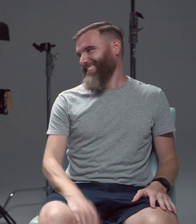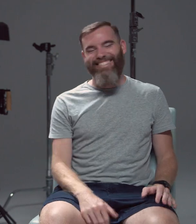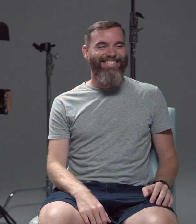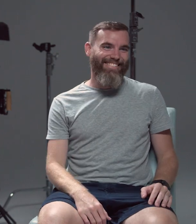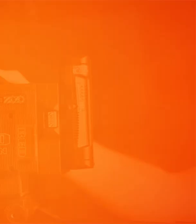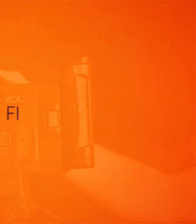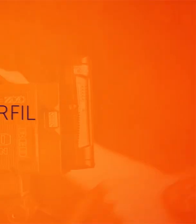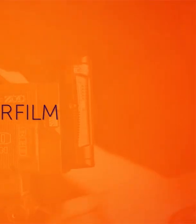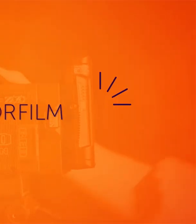Yeah.